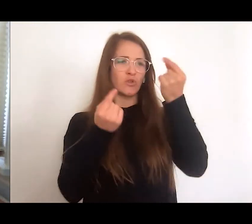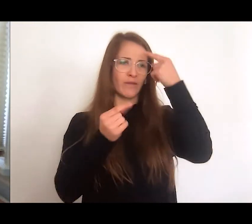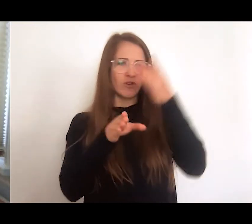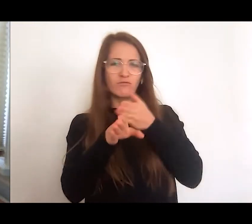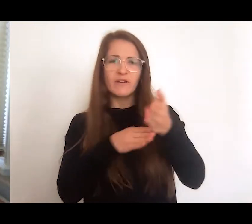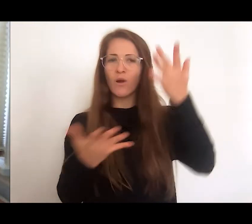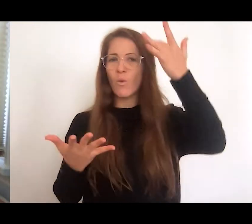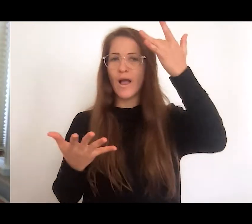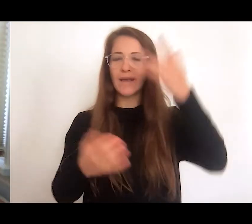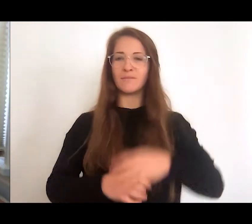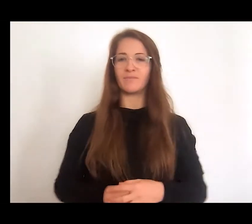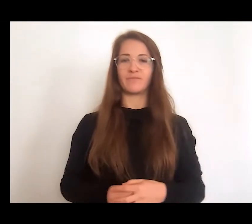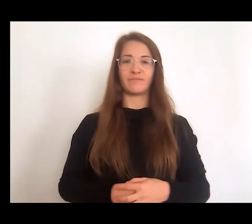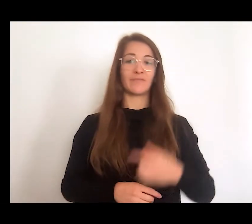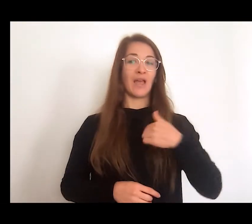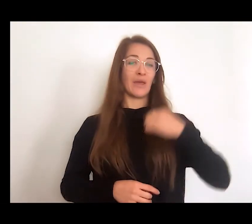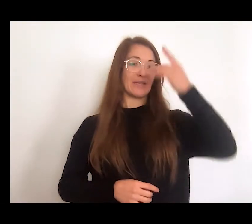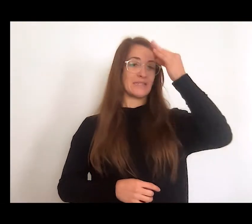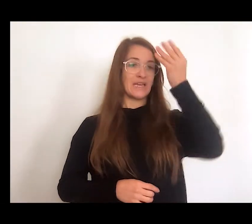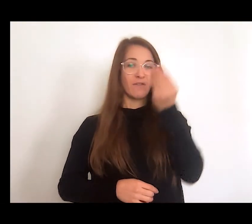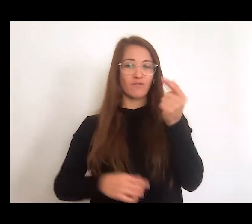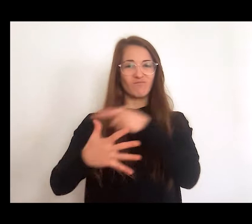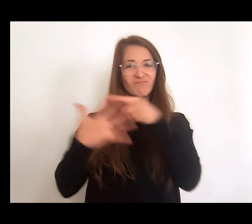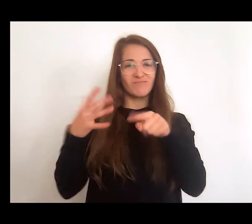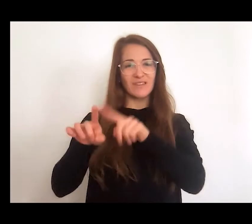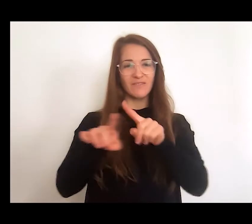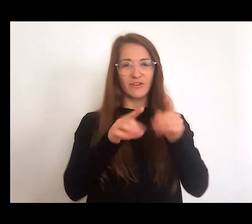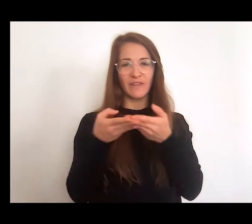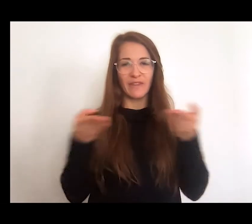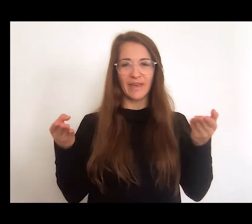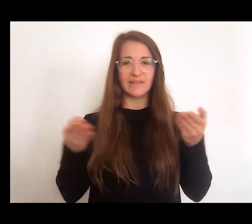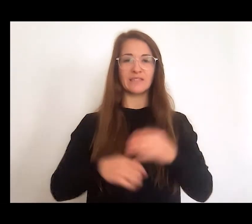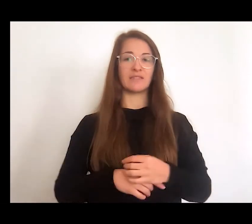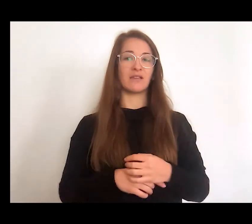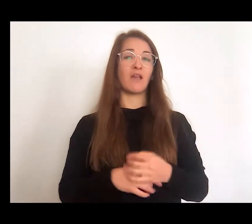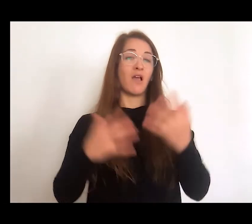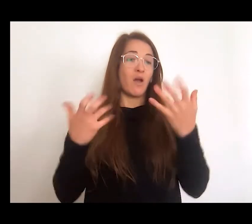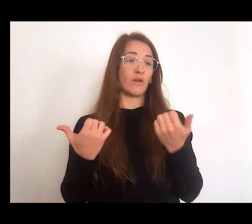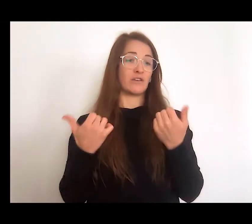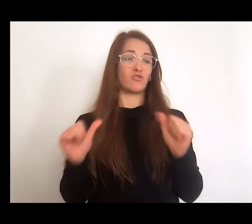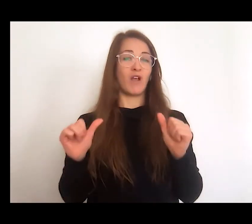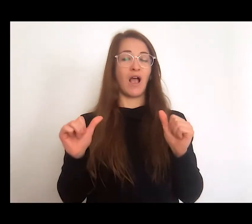WHAT WERE YOU CONSIDERING DOING AND WHY? WELL, I WAS CONSIDERING A FEW DIFFERENT THINGS.